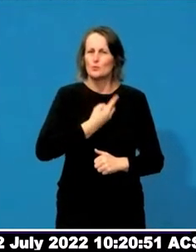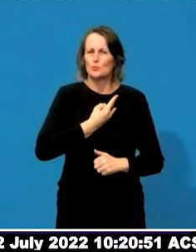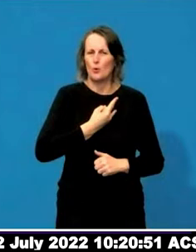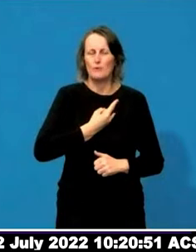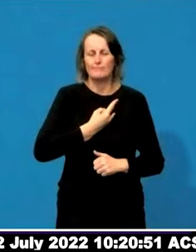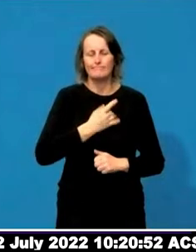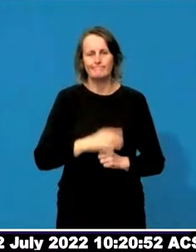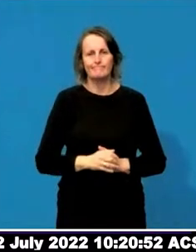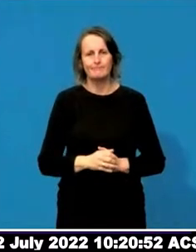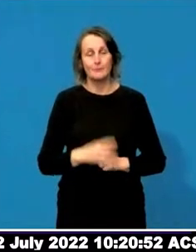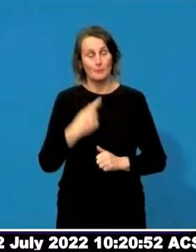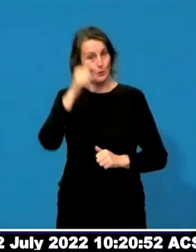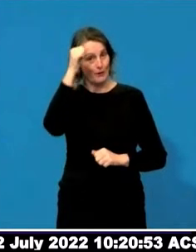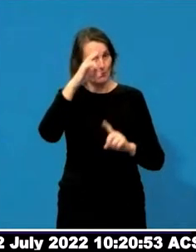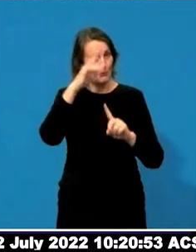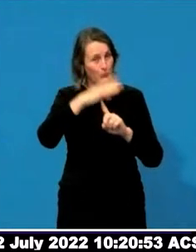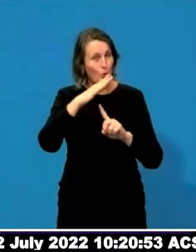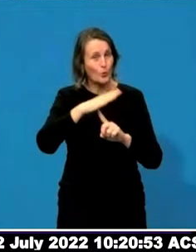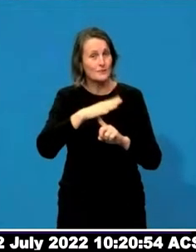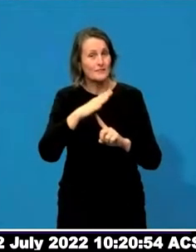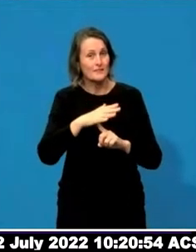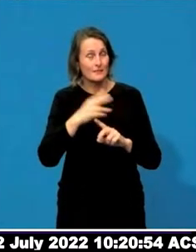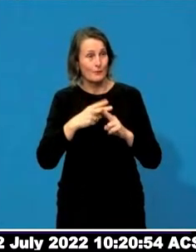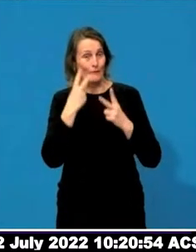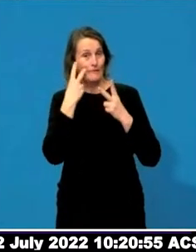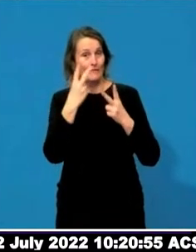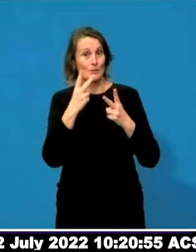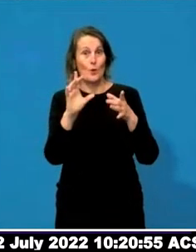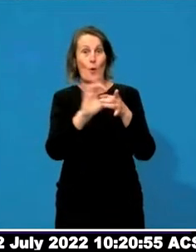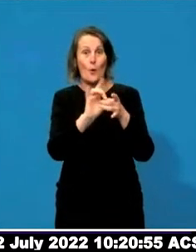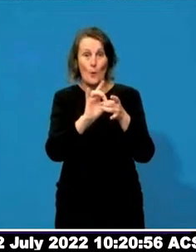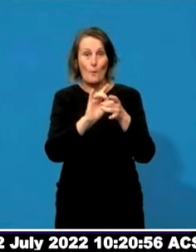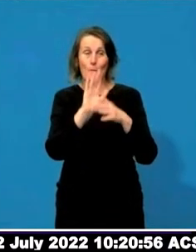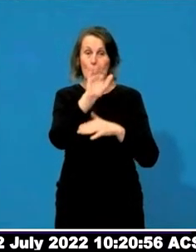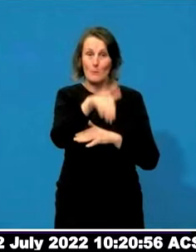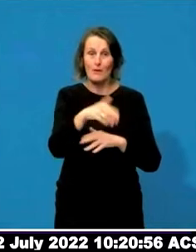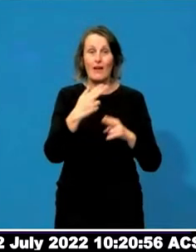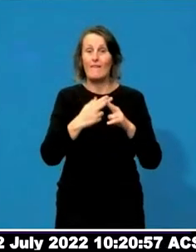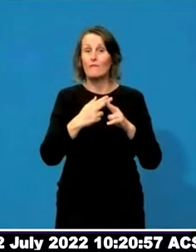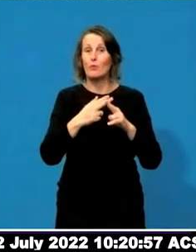because I know how important that is, even for Sorry Business, being able to go back.